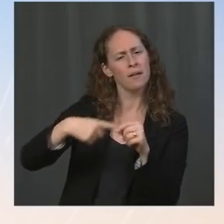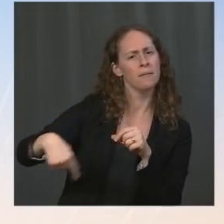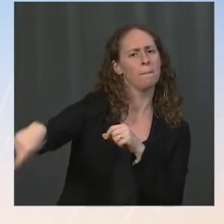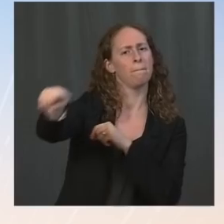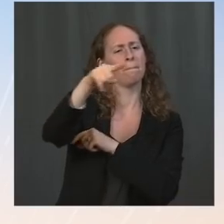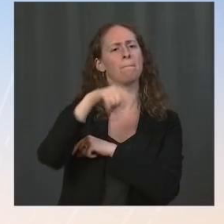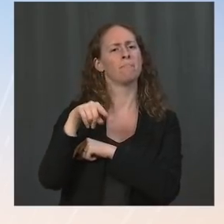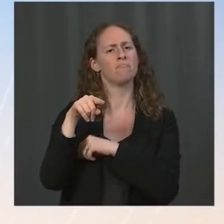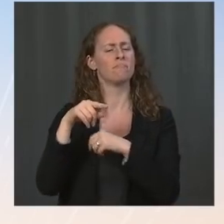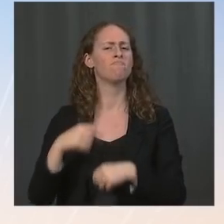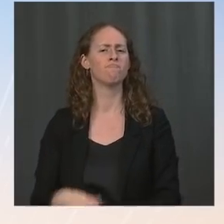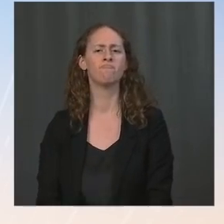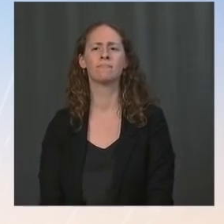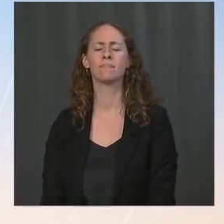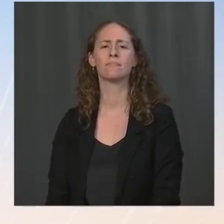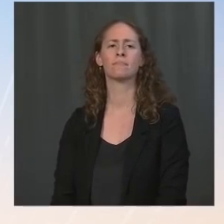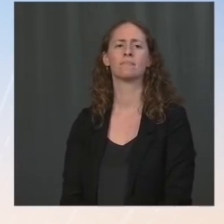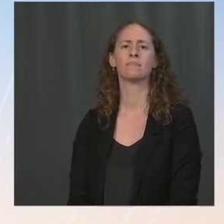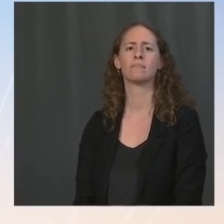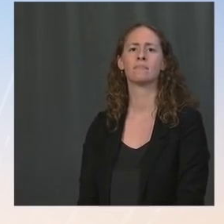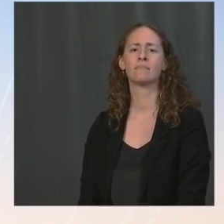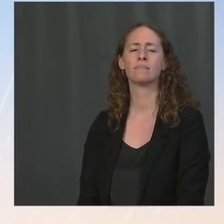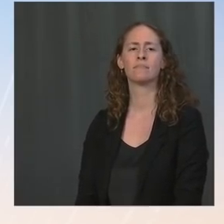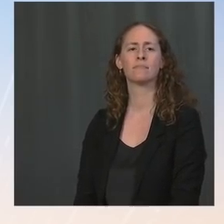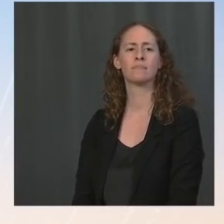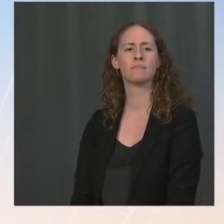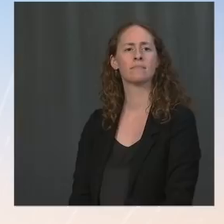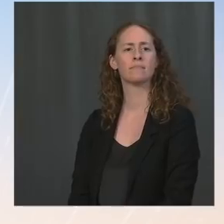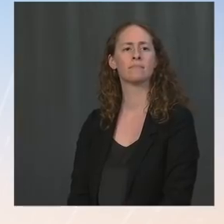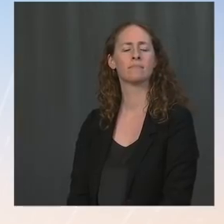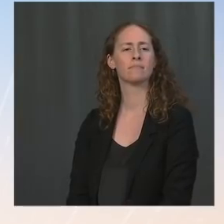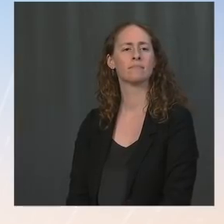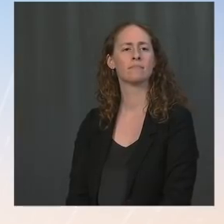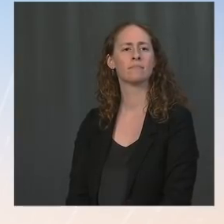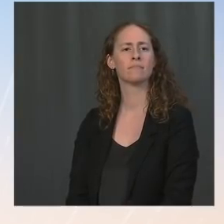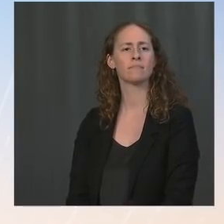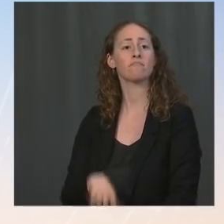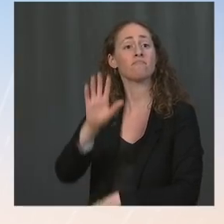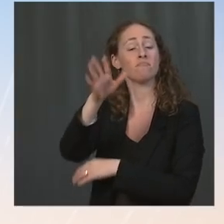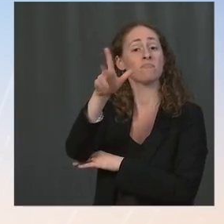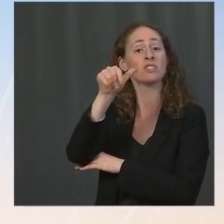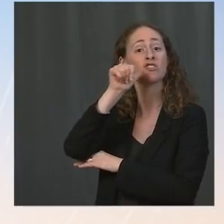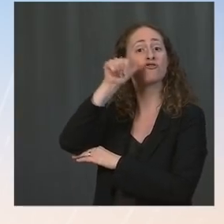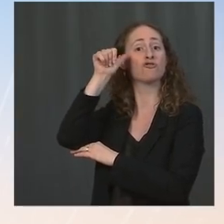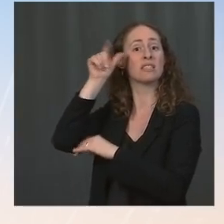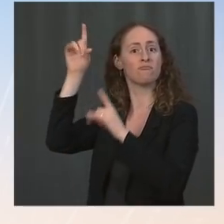The Press: So, after meeting with the families of the fallen service members, he still sticks by his decision?